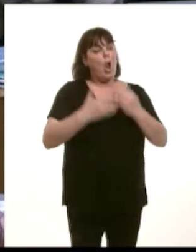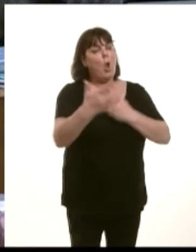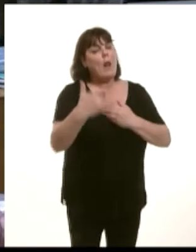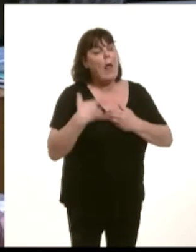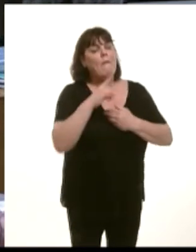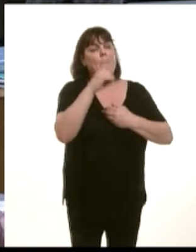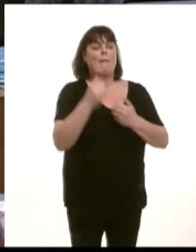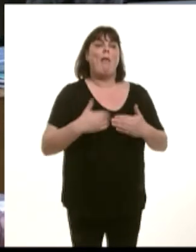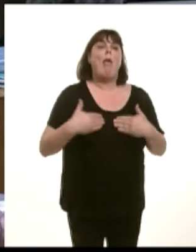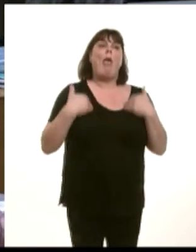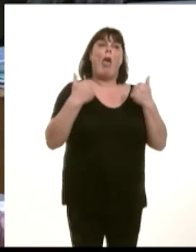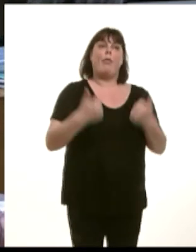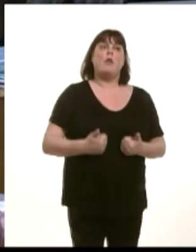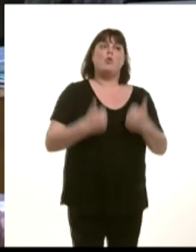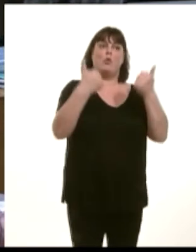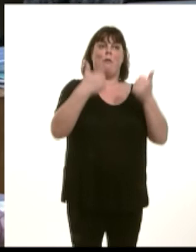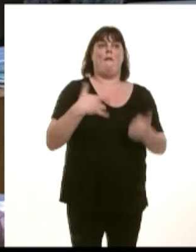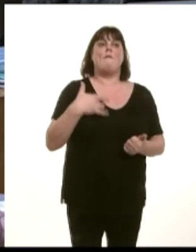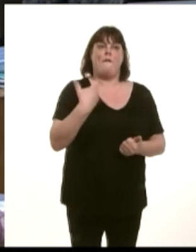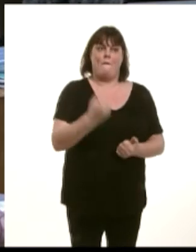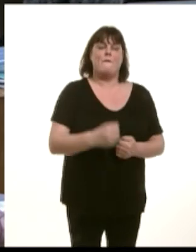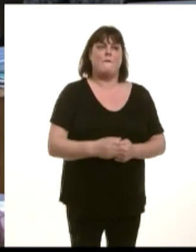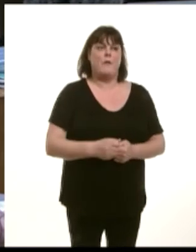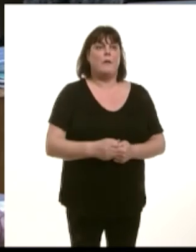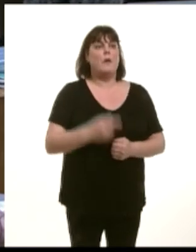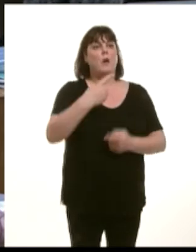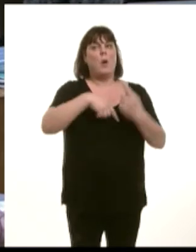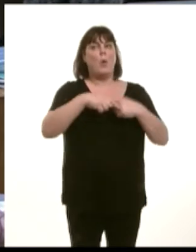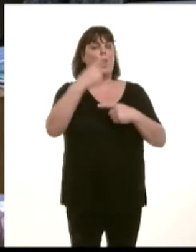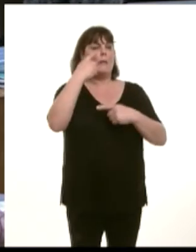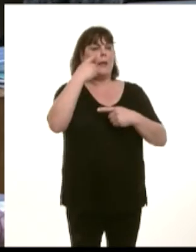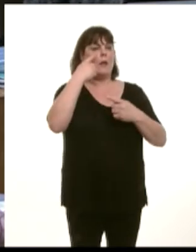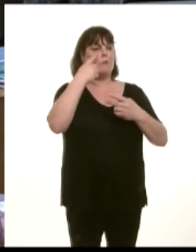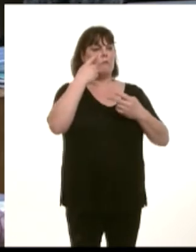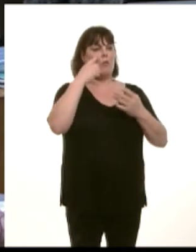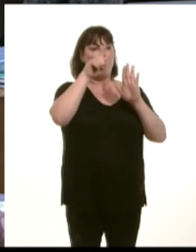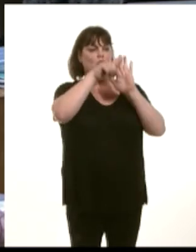measures through regulation—are having an effect, we believe, on ensuring that the results